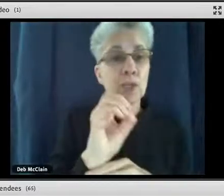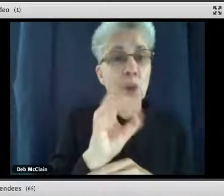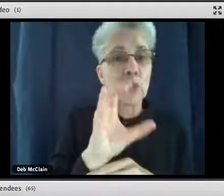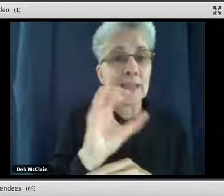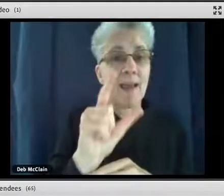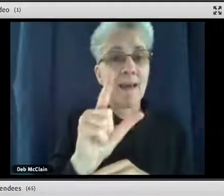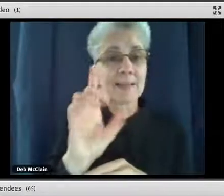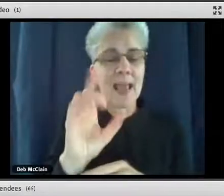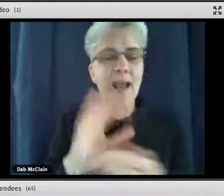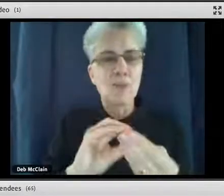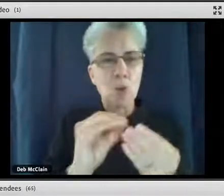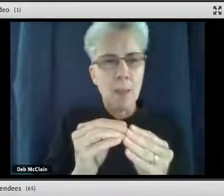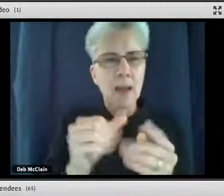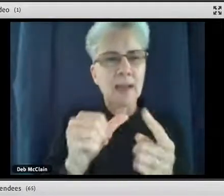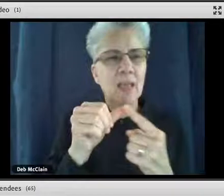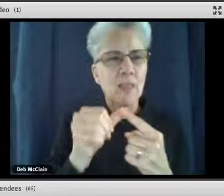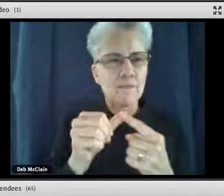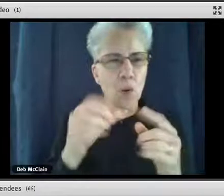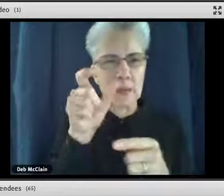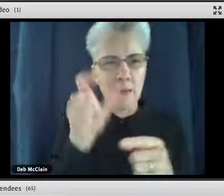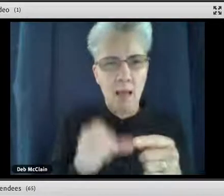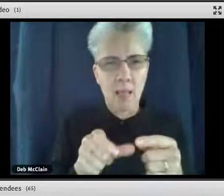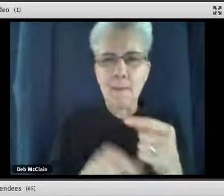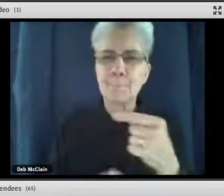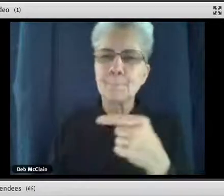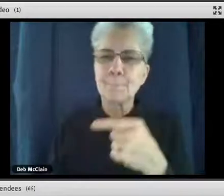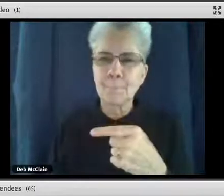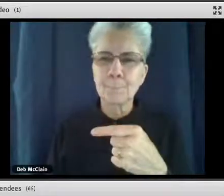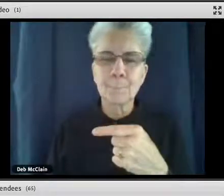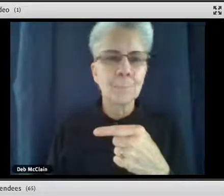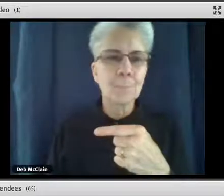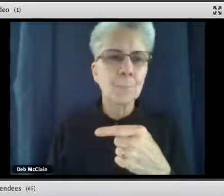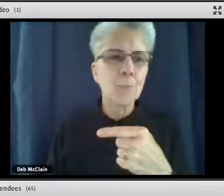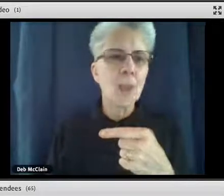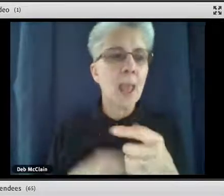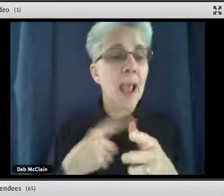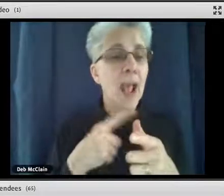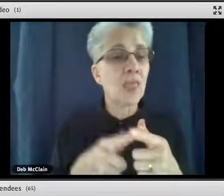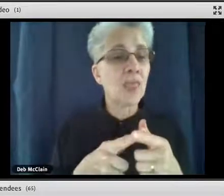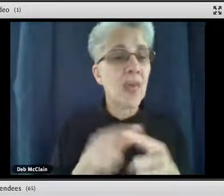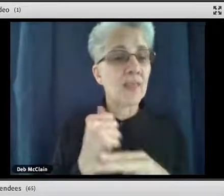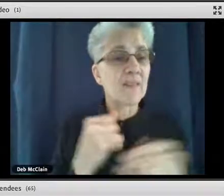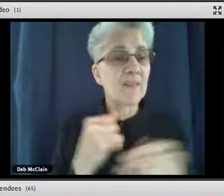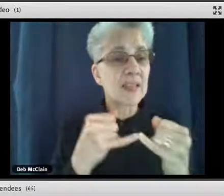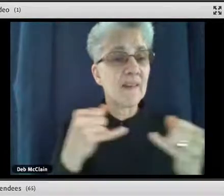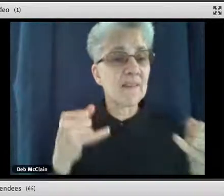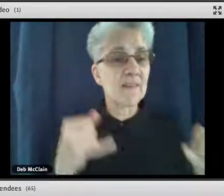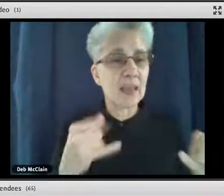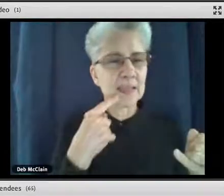I have the mnemonic here in the first column and then the fixed field that's associated with it.